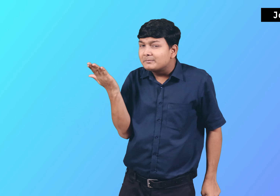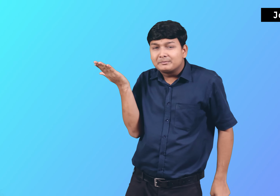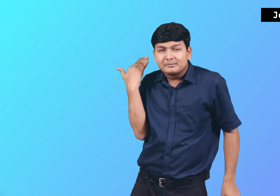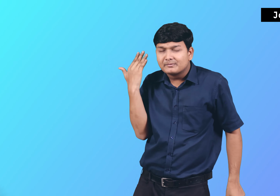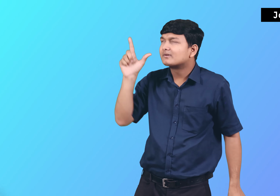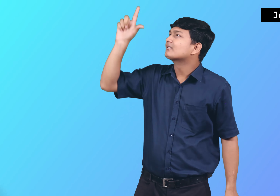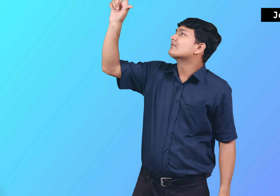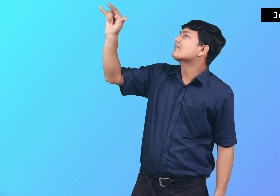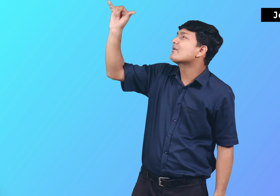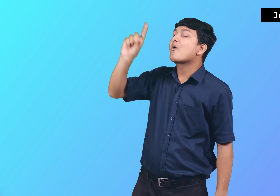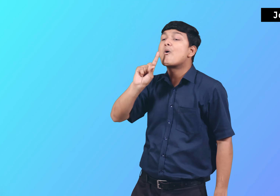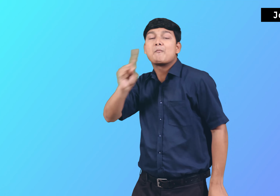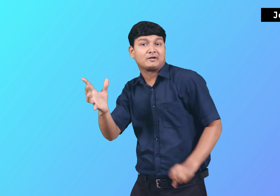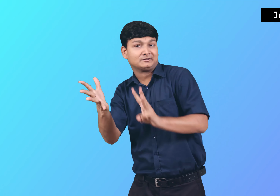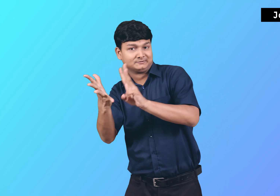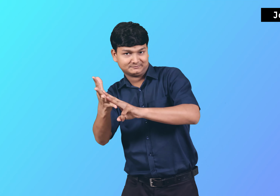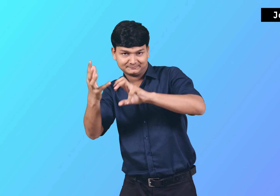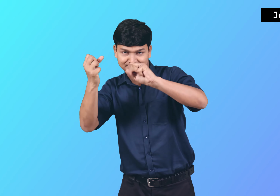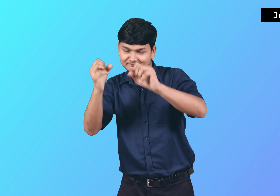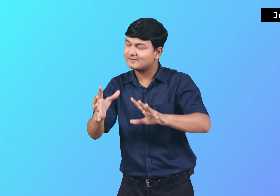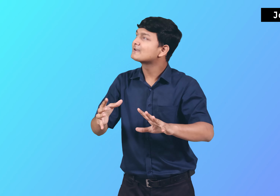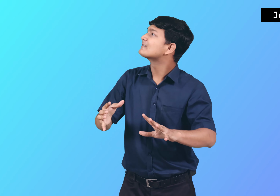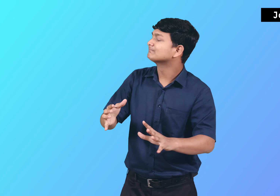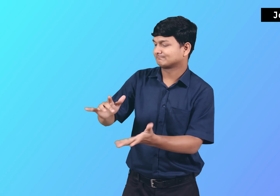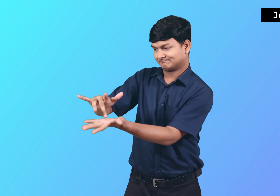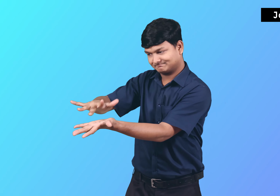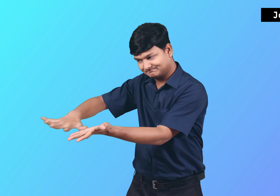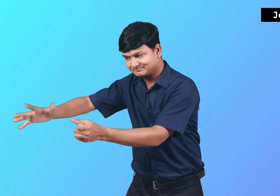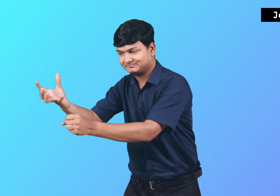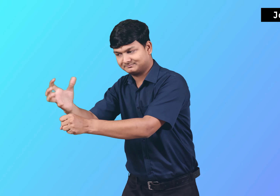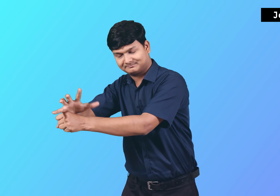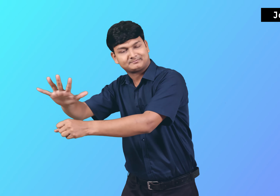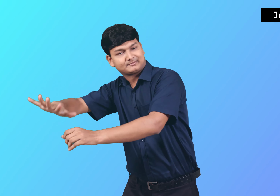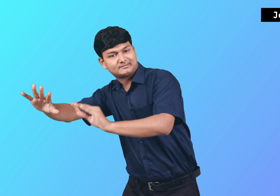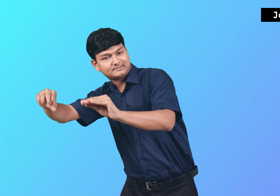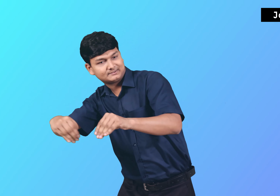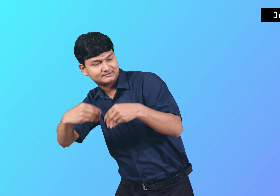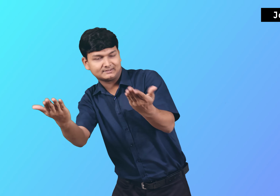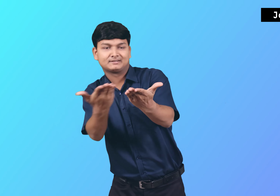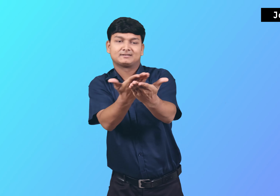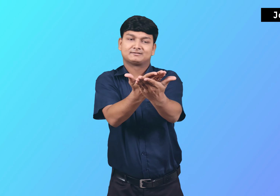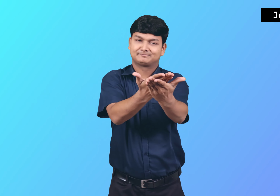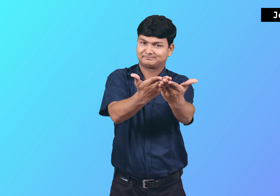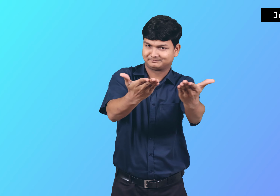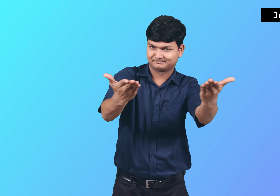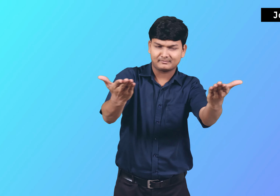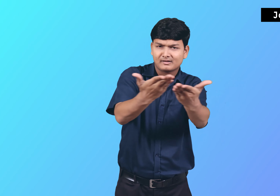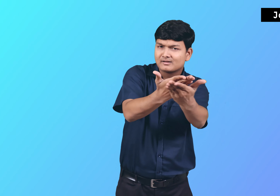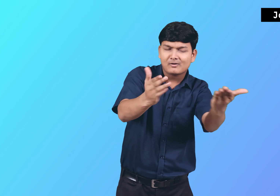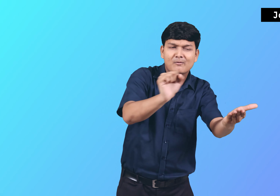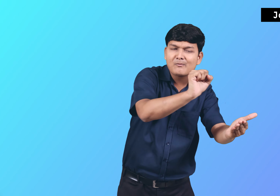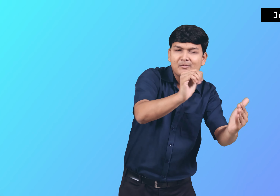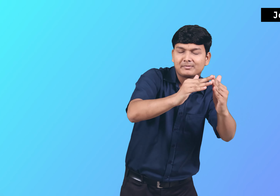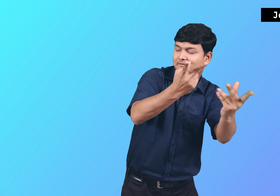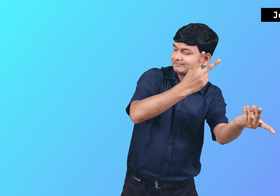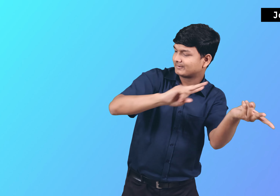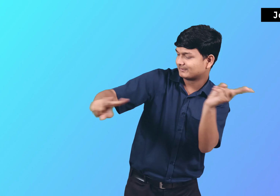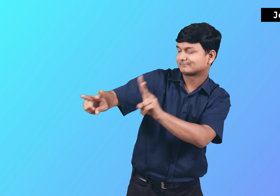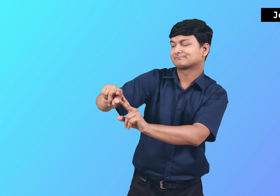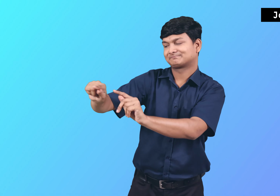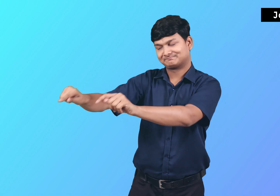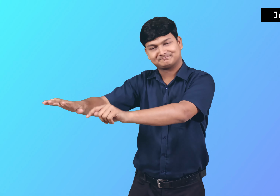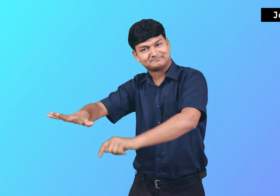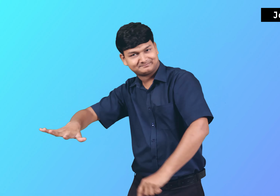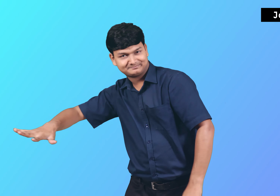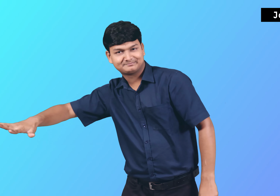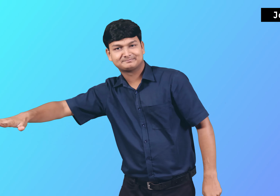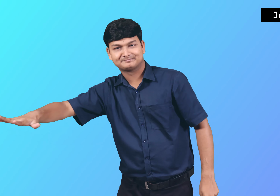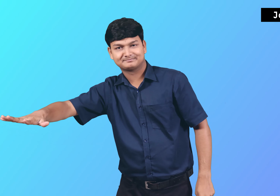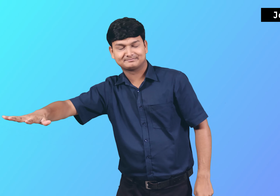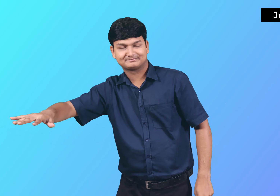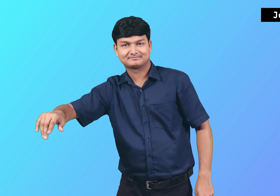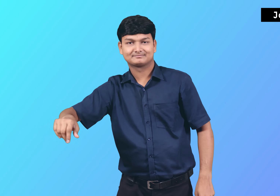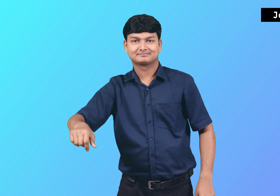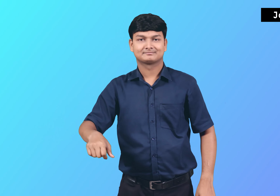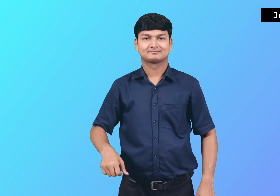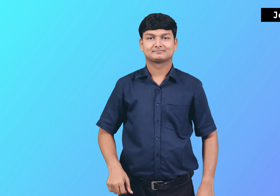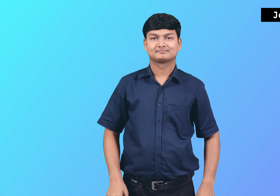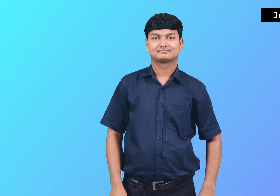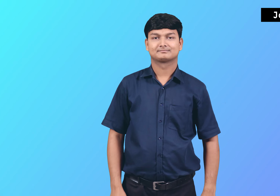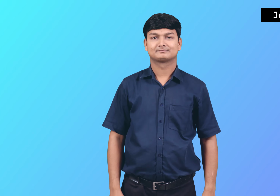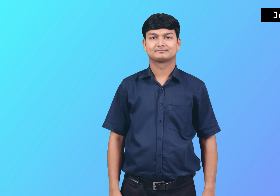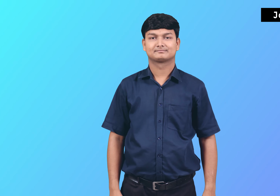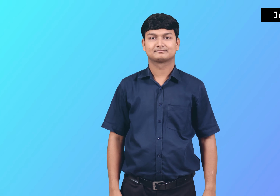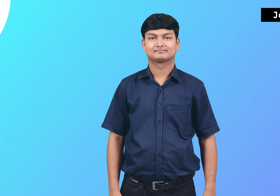They went back home to Gilead. This was their own land, the land that Moses gave them, as the LORD had commanded.